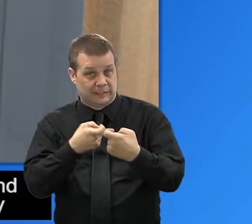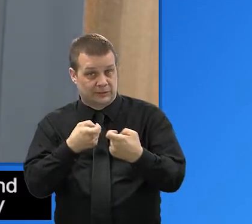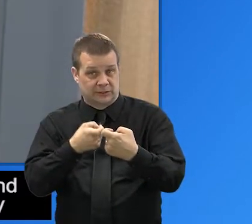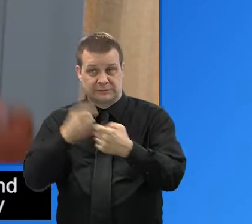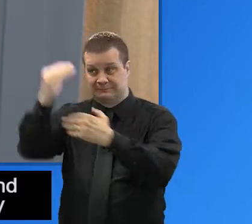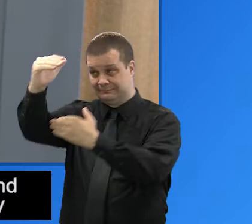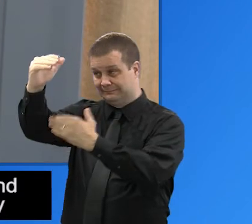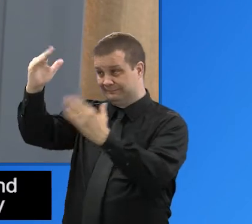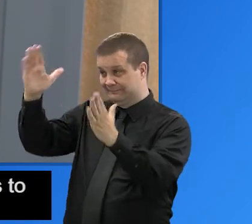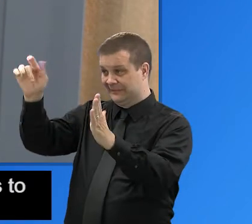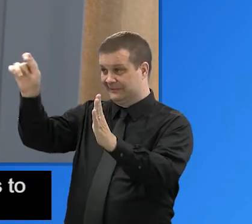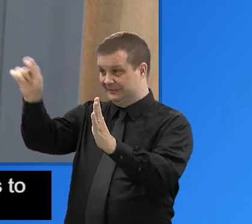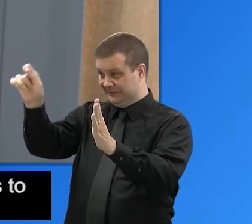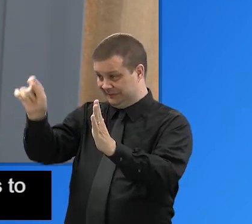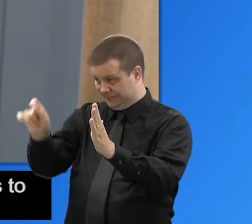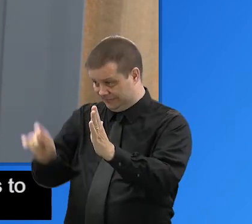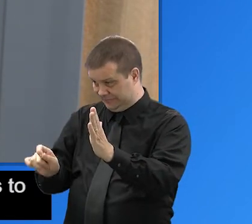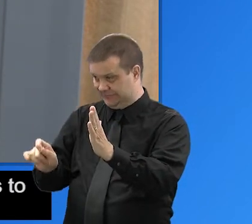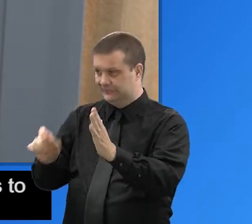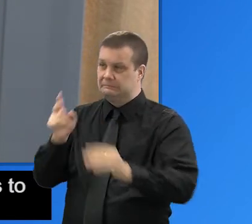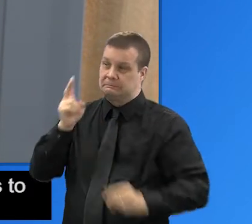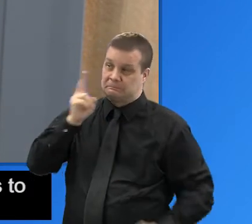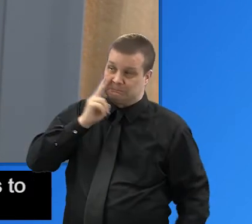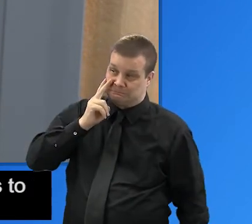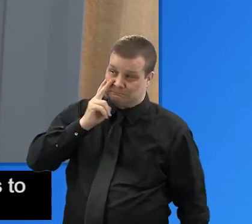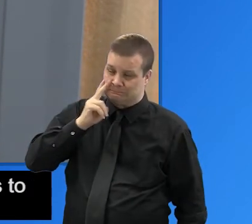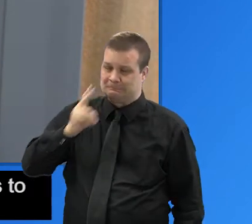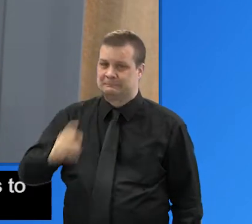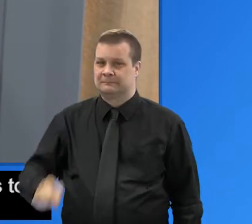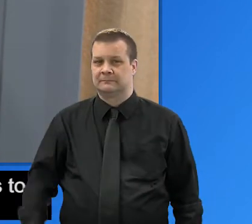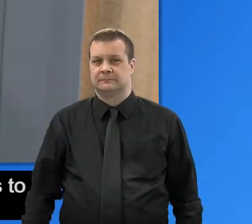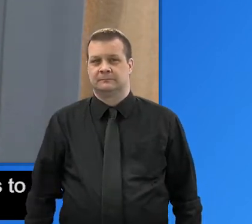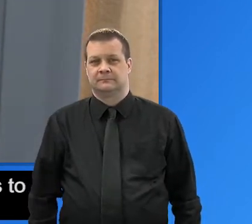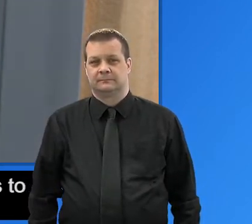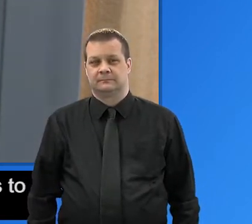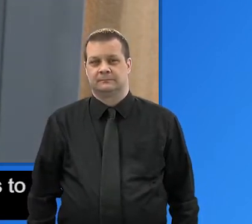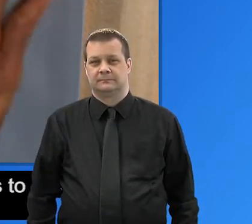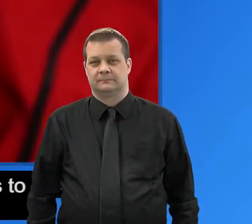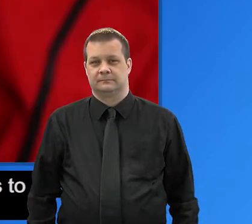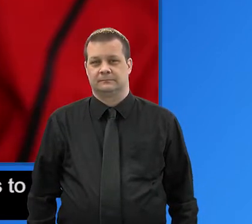Other devices may only require resetting switches and circuit breakers to work again.